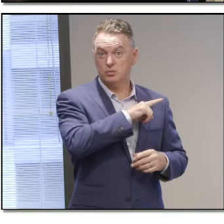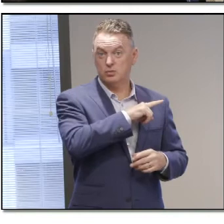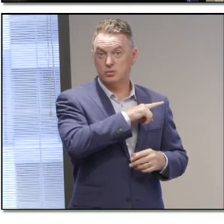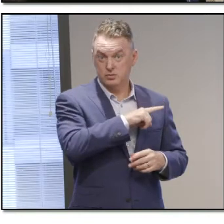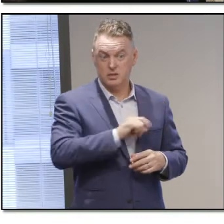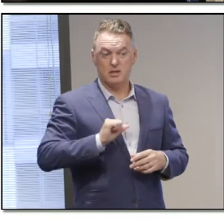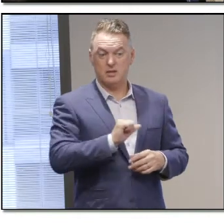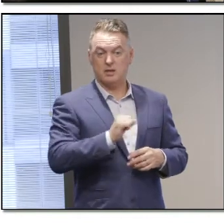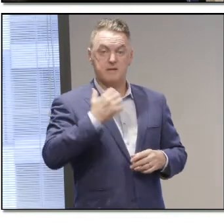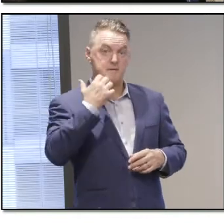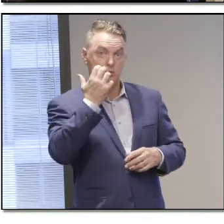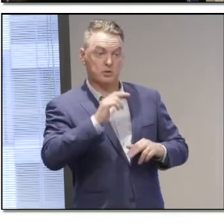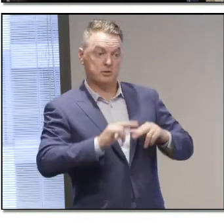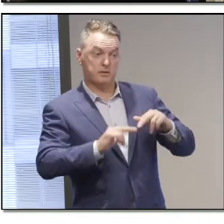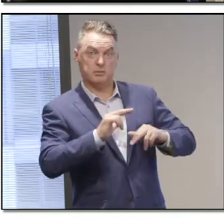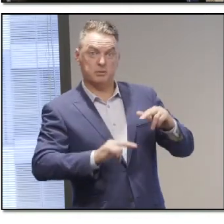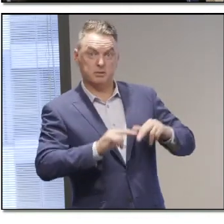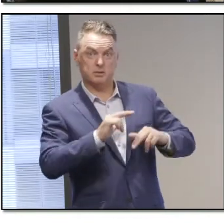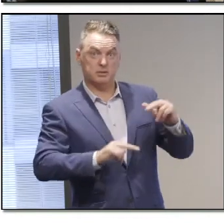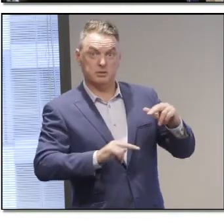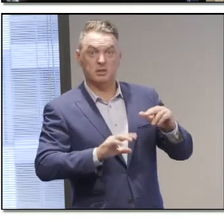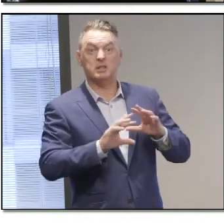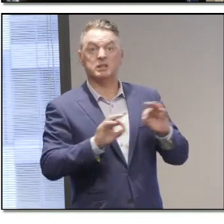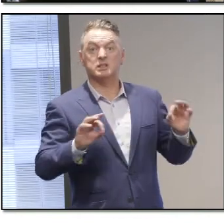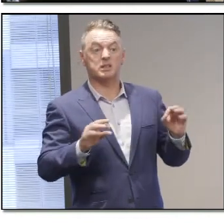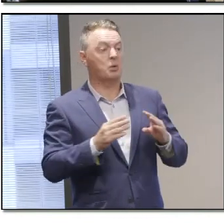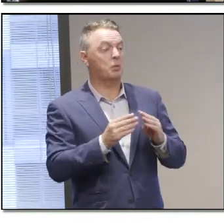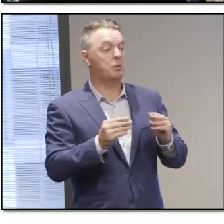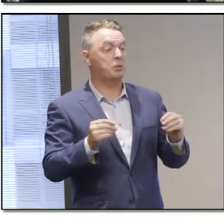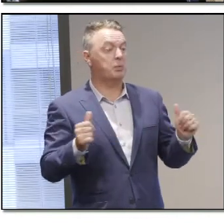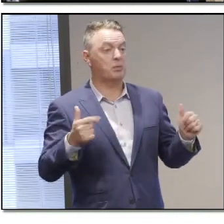developing foetuses don't go away just because they stop smoking before they get pregnant.